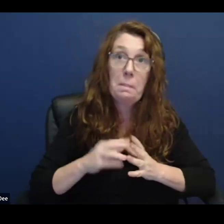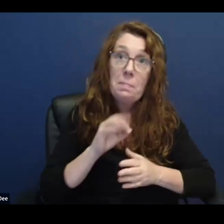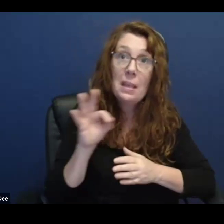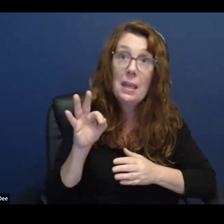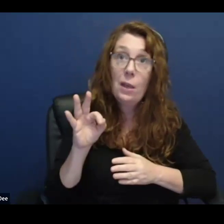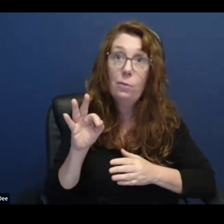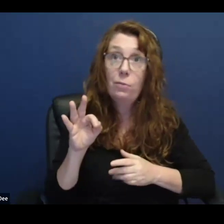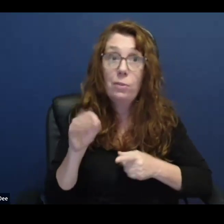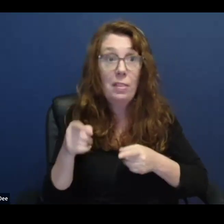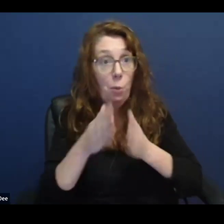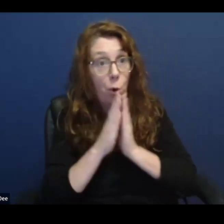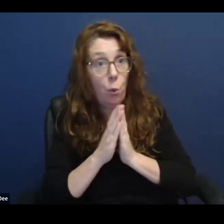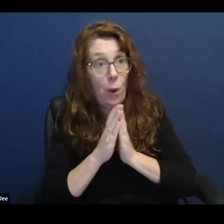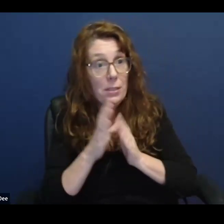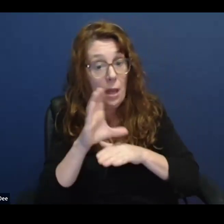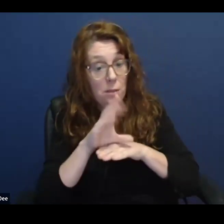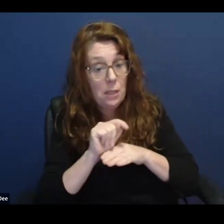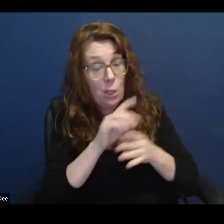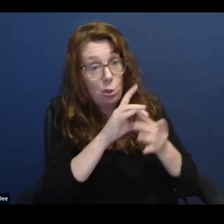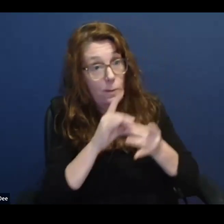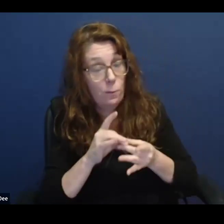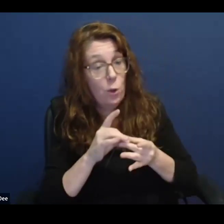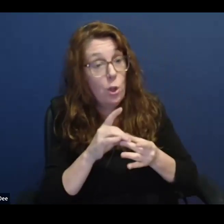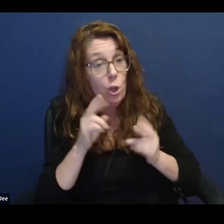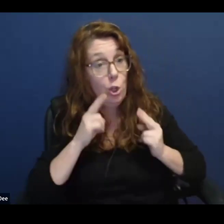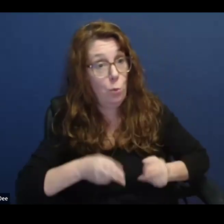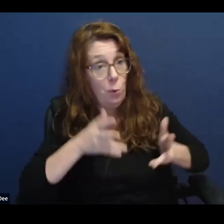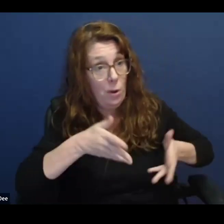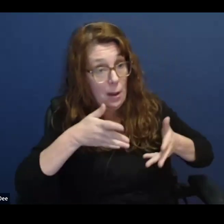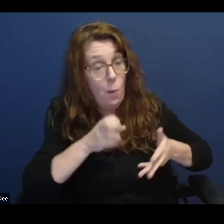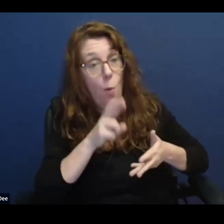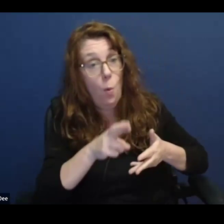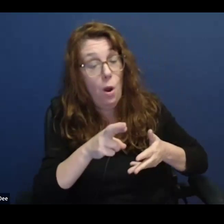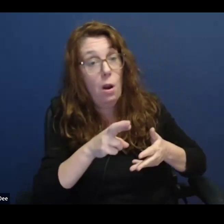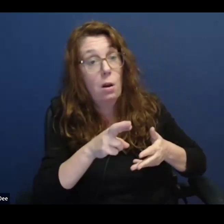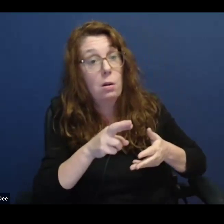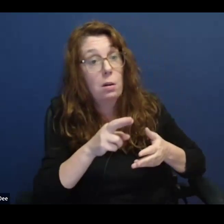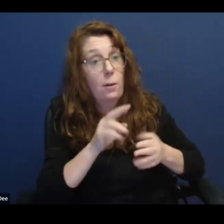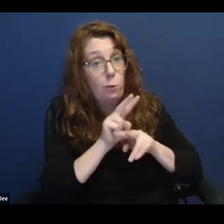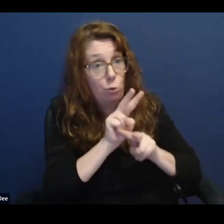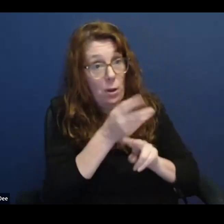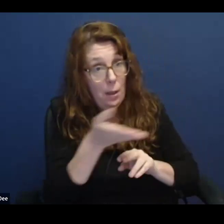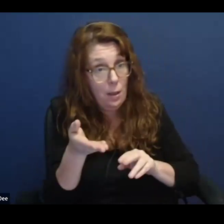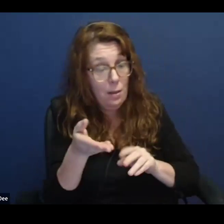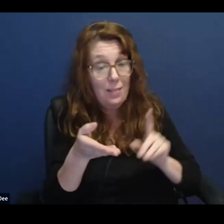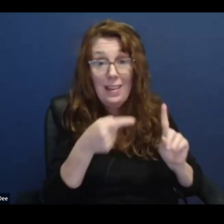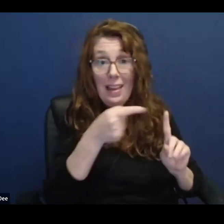for consultation on human remains or associated objects and the museum is not being responsive,